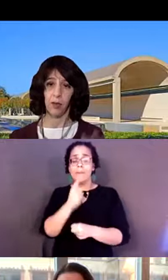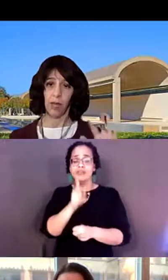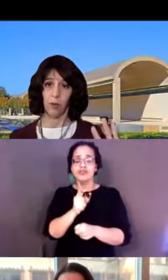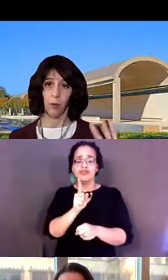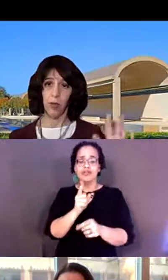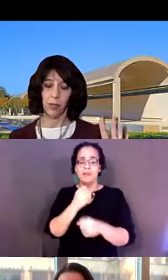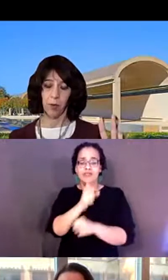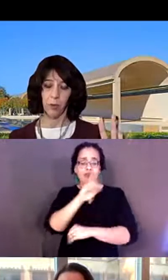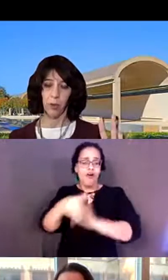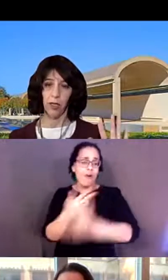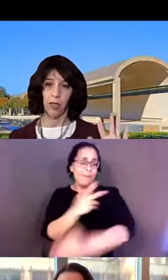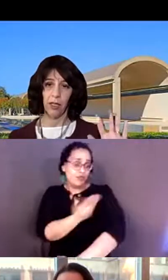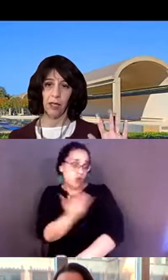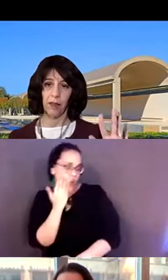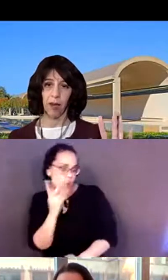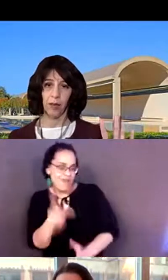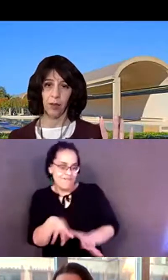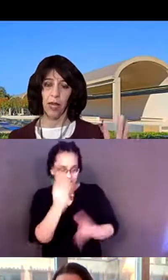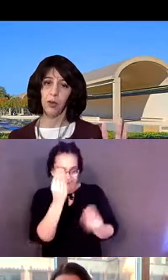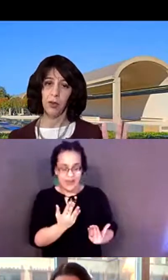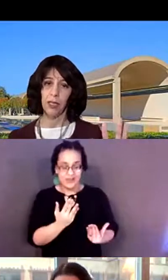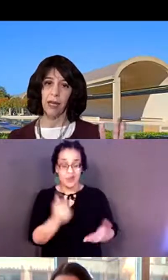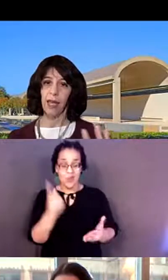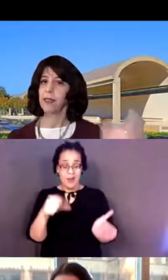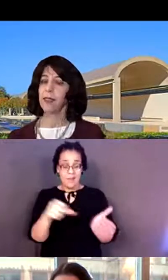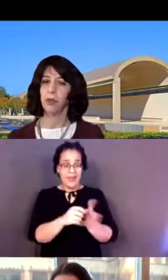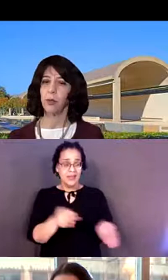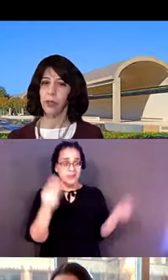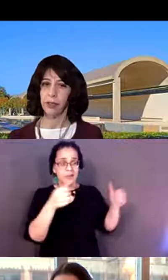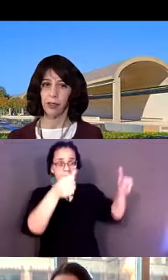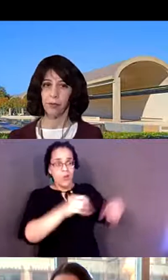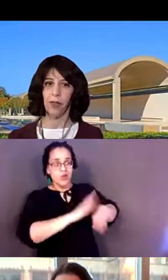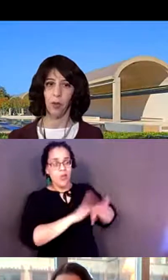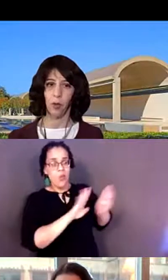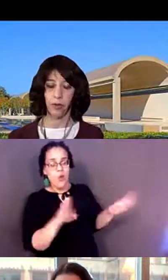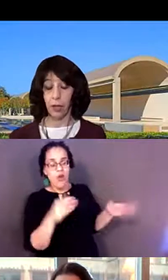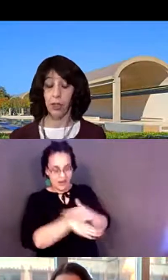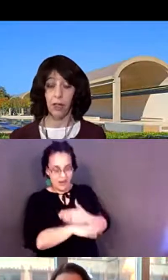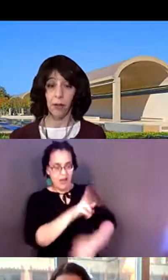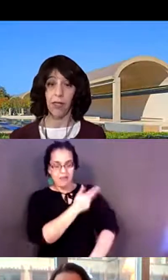that one piece of paper in the hospital entry has to tell you where you're going to find the whole